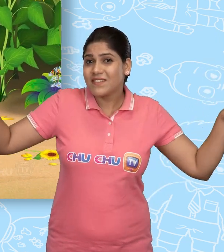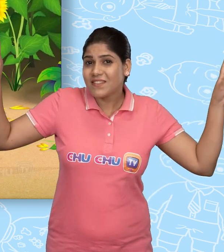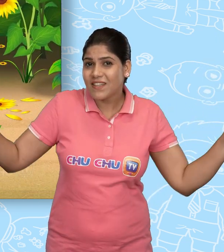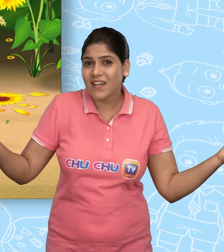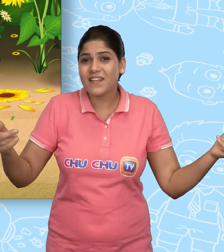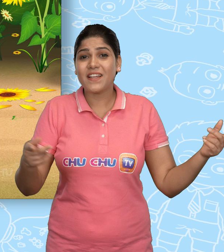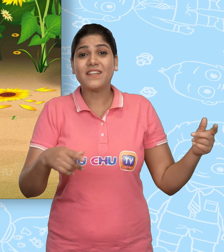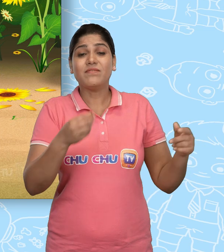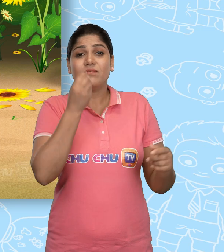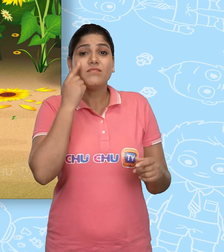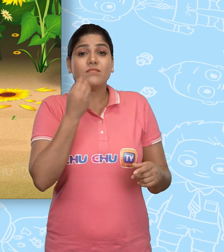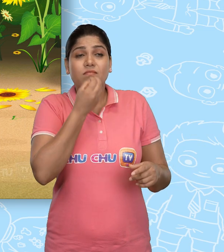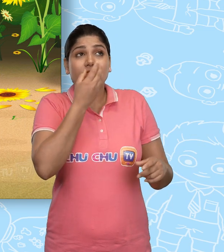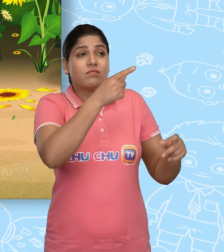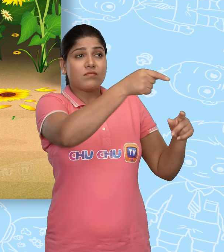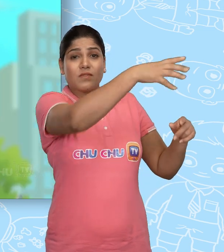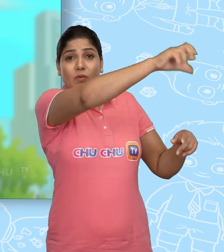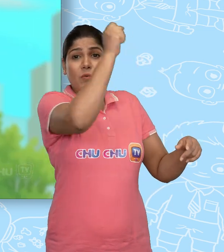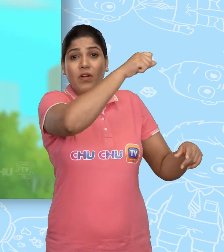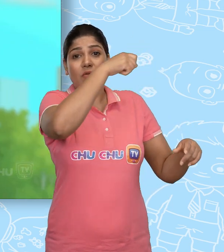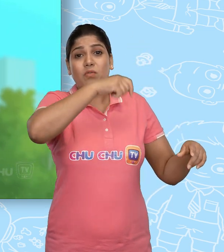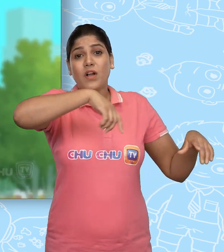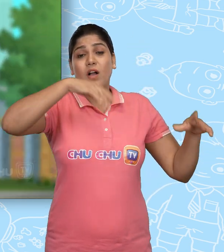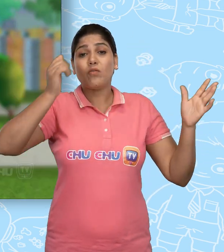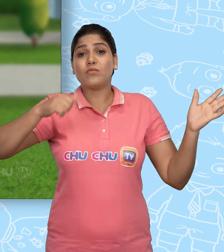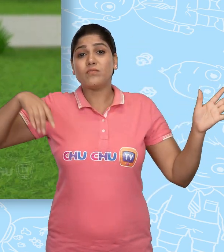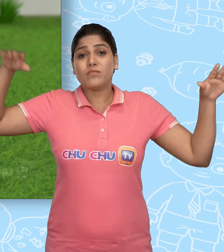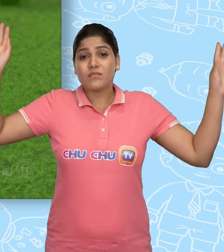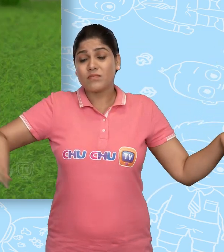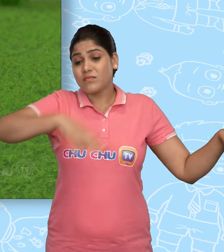A bird must have plucked the sunflower you found and left it in our garden.